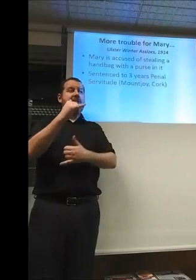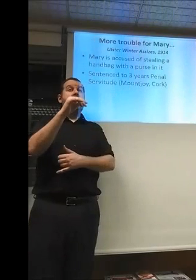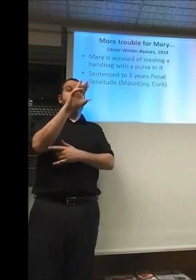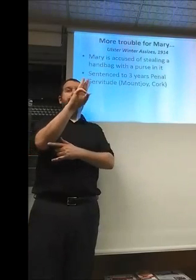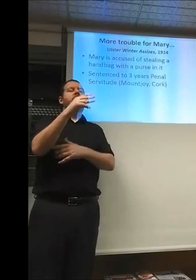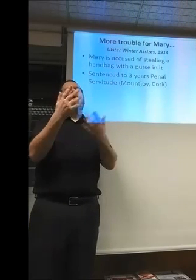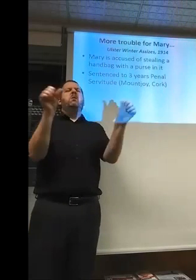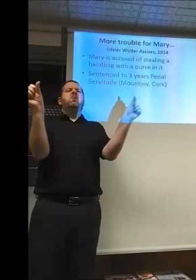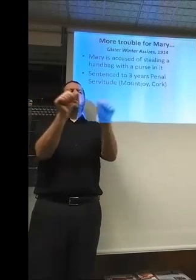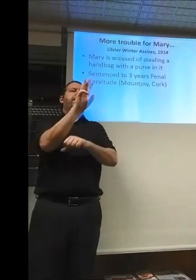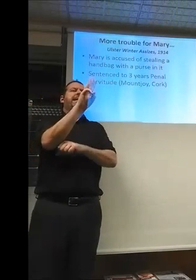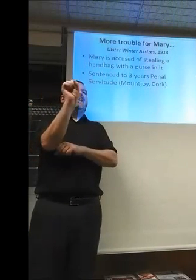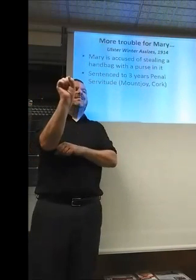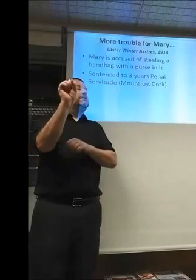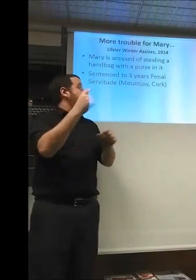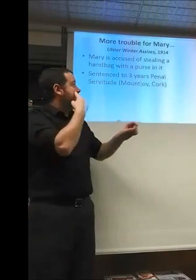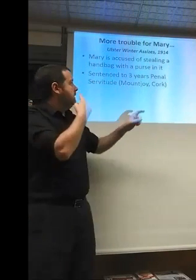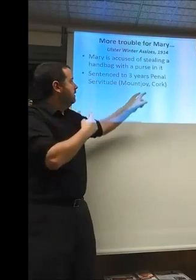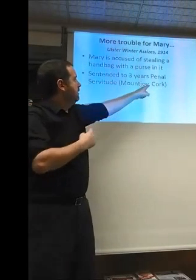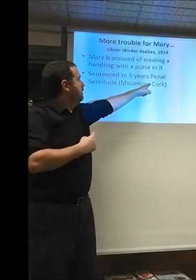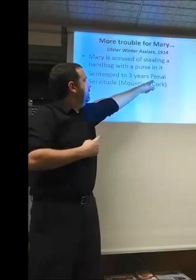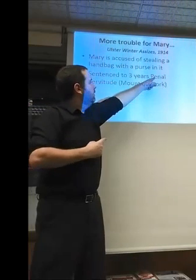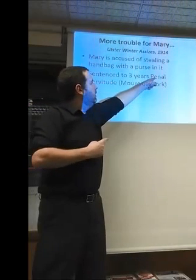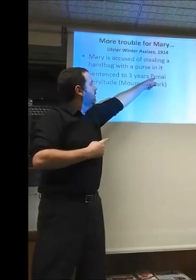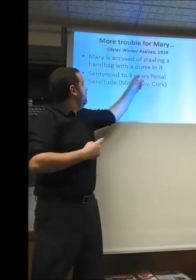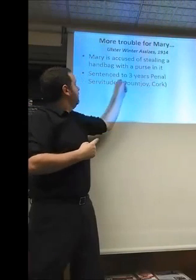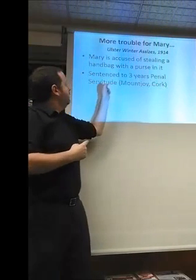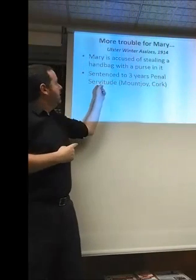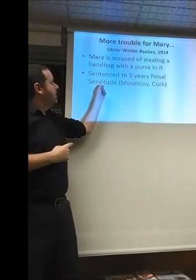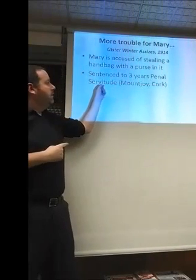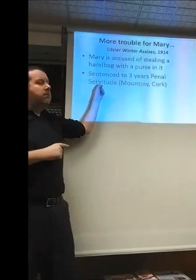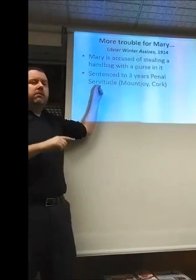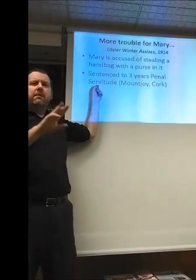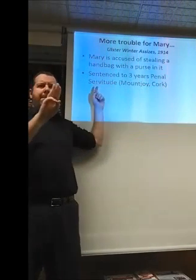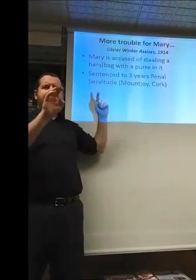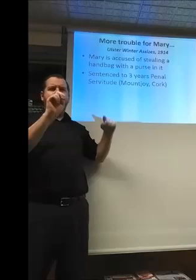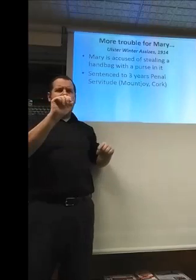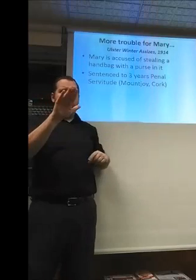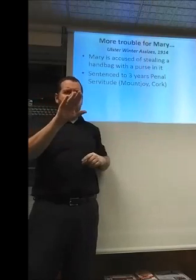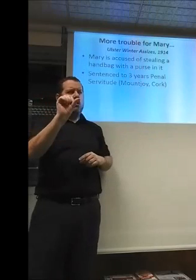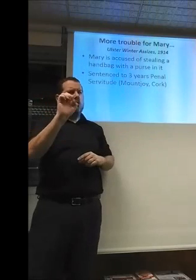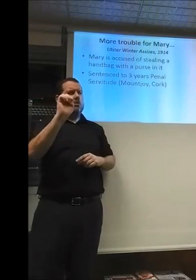to work a poor place to work no one would want to go to a workhouse just because its